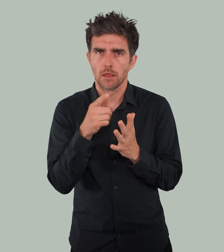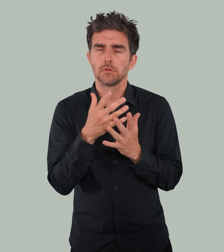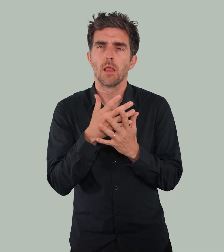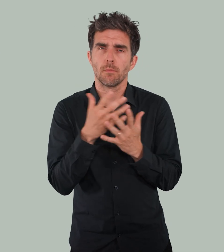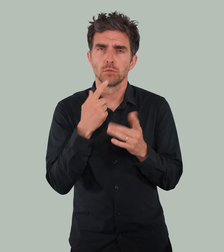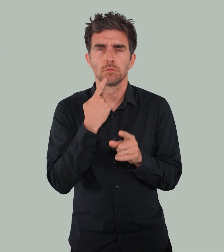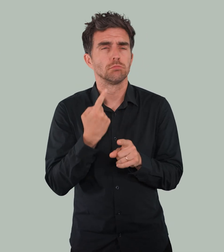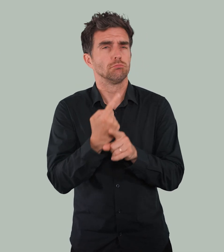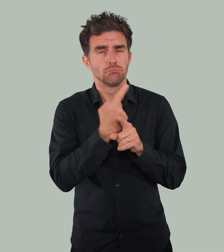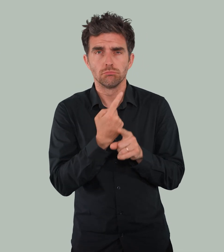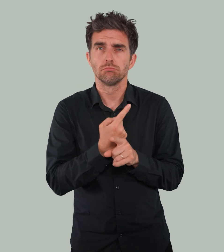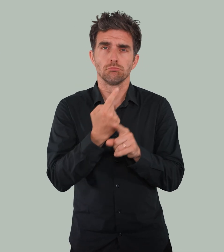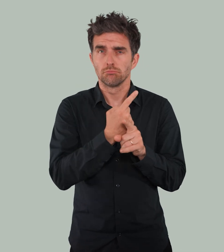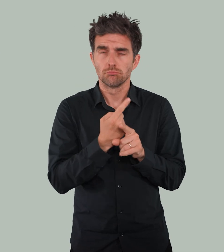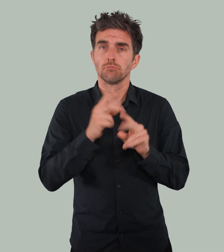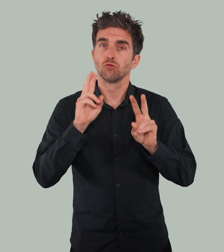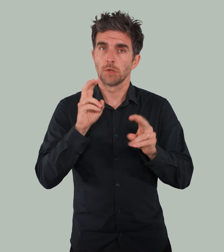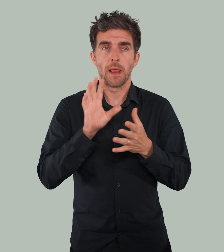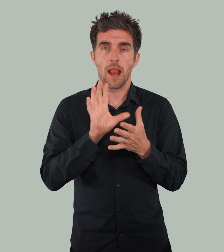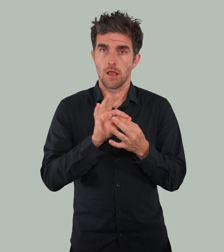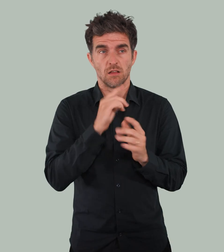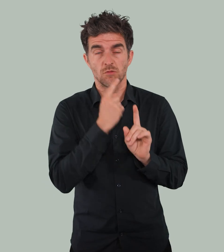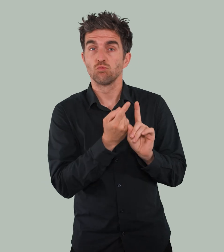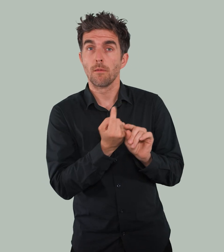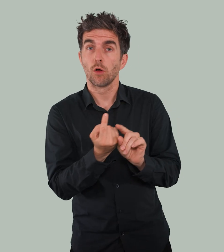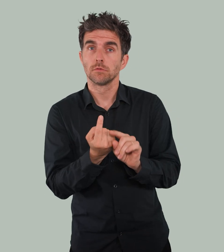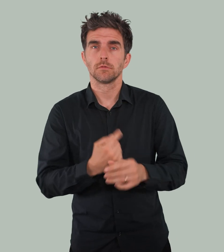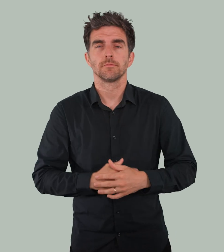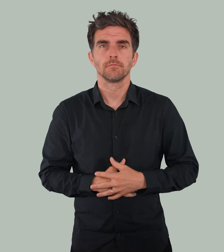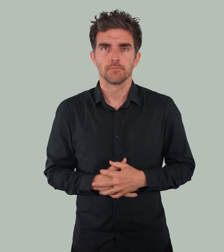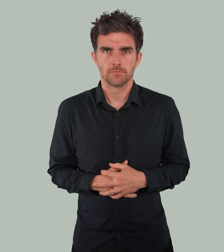making it one of the most frequently raised topics across responses.